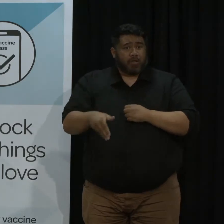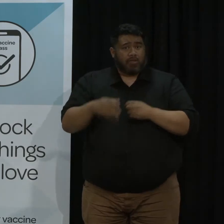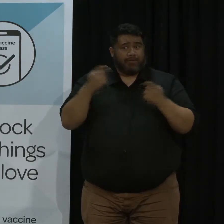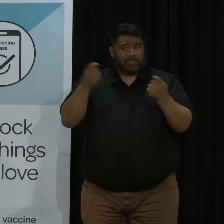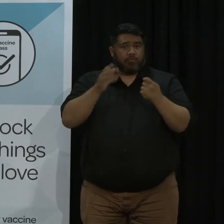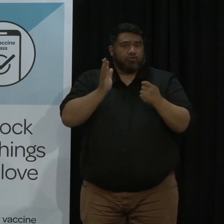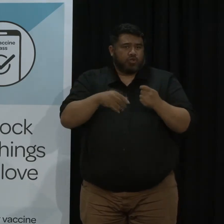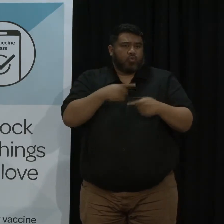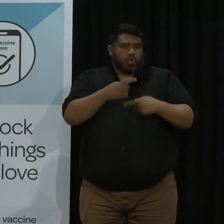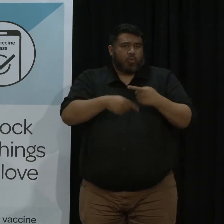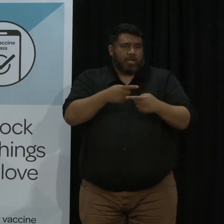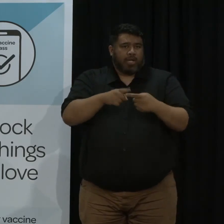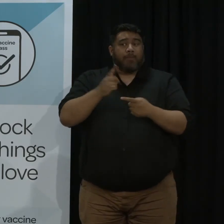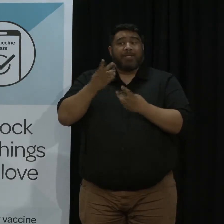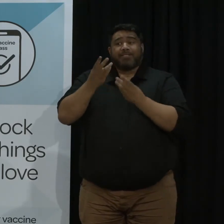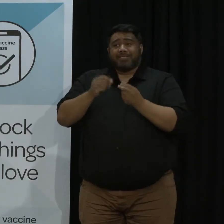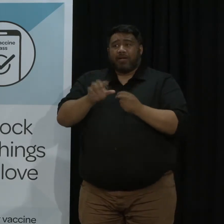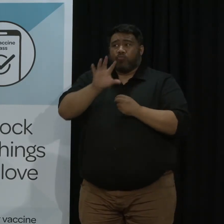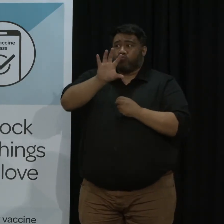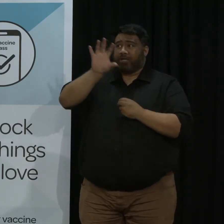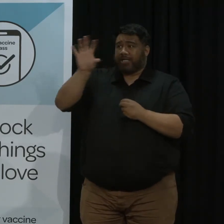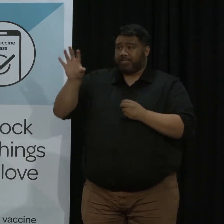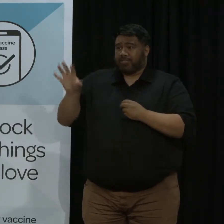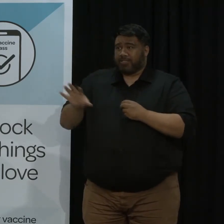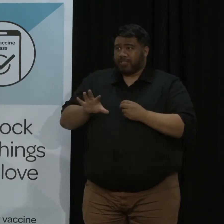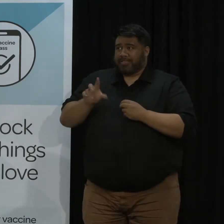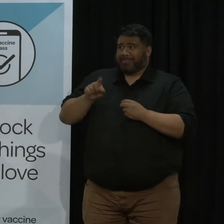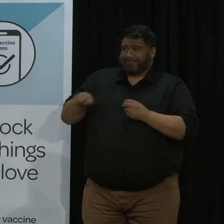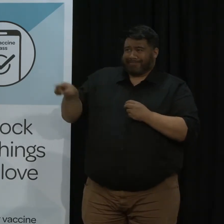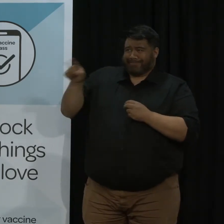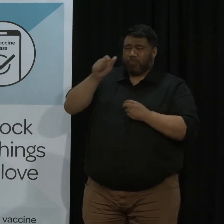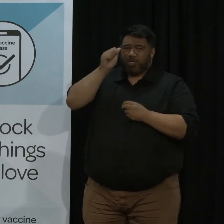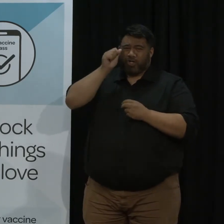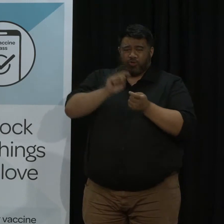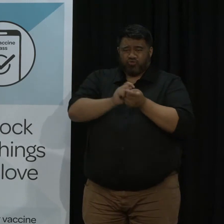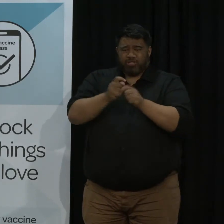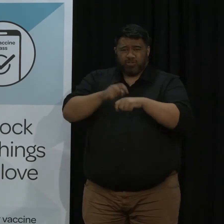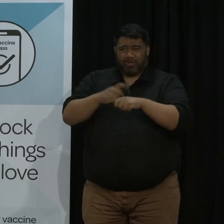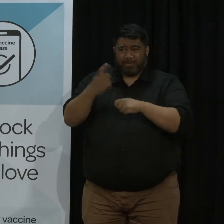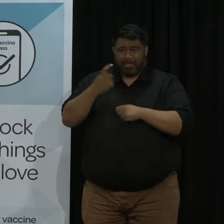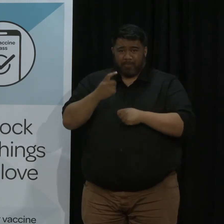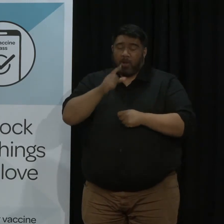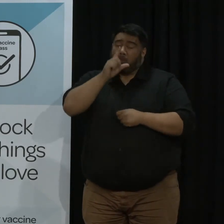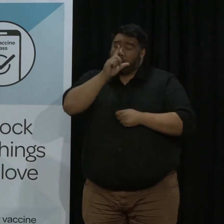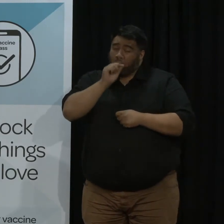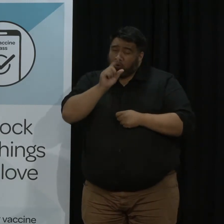uncertainty. There will be some a little further out that will be able to see the fatsdz way